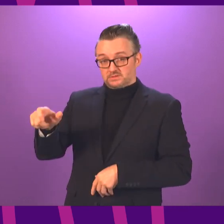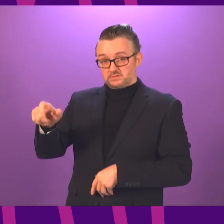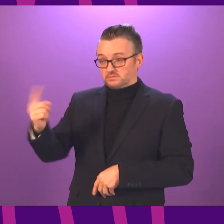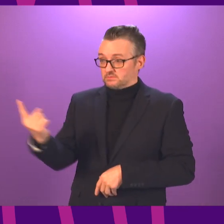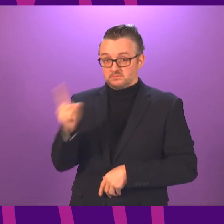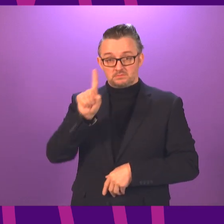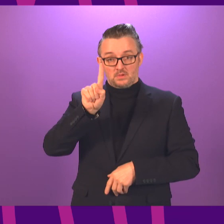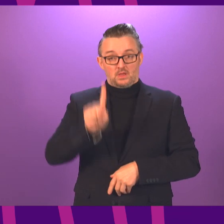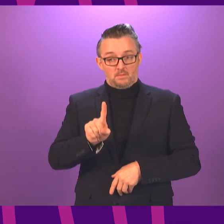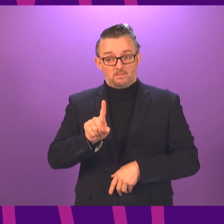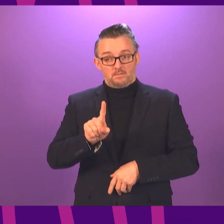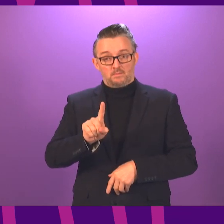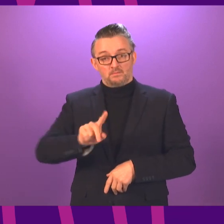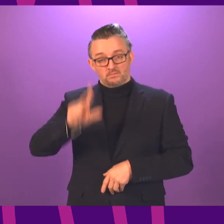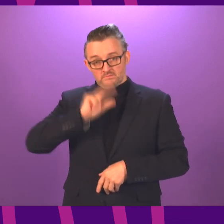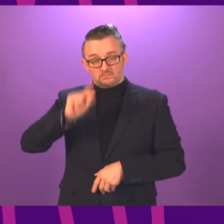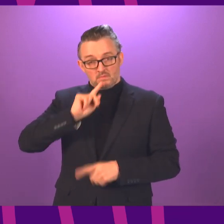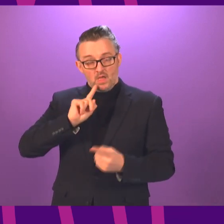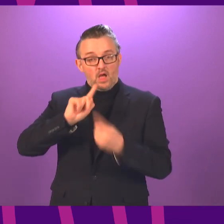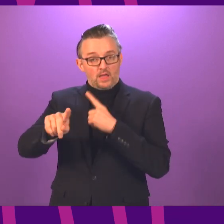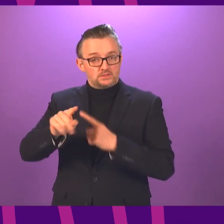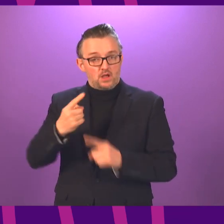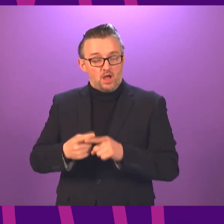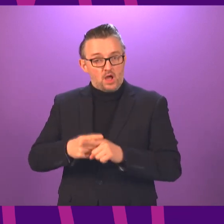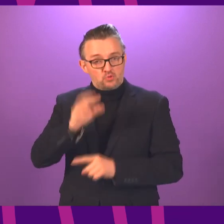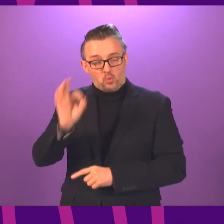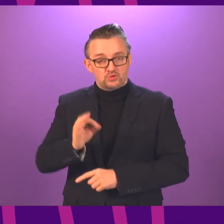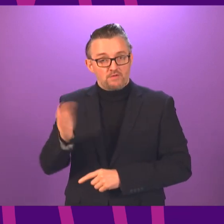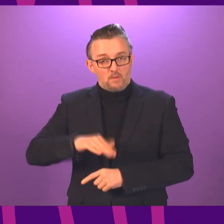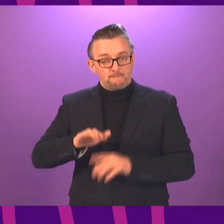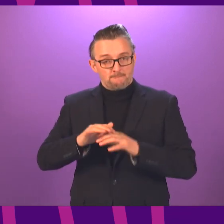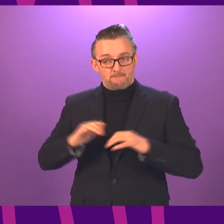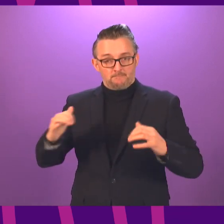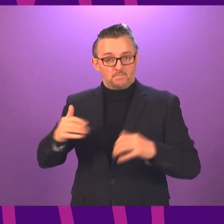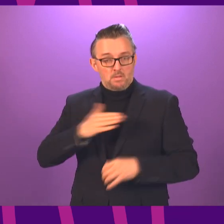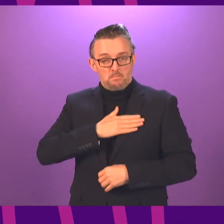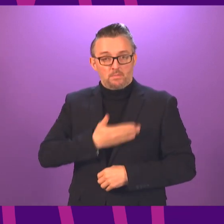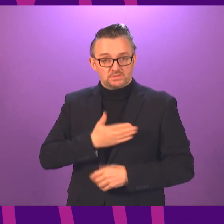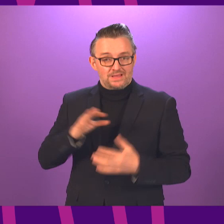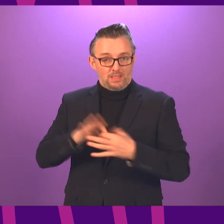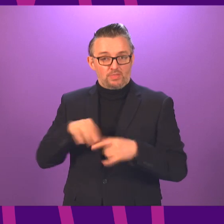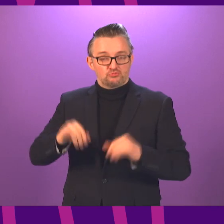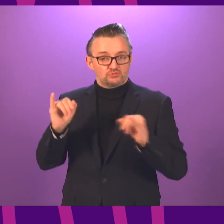to come before us to answer urgent questions from members on this crisis of credibility,